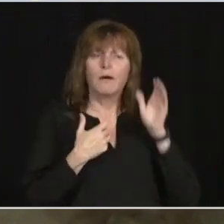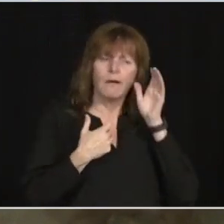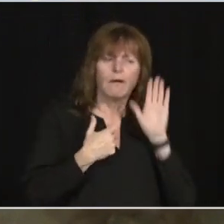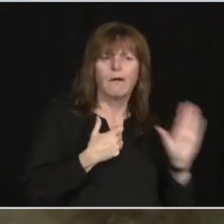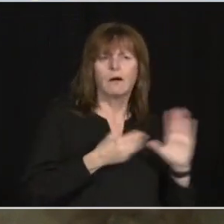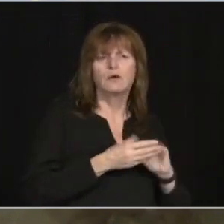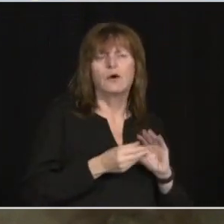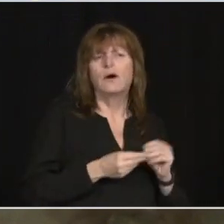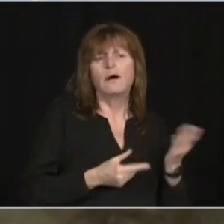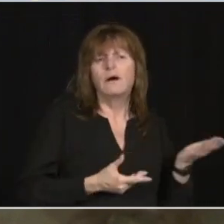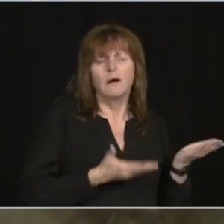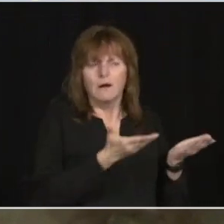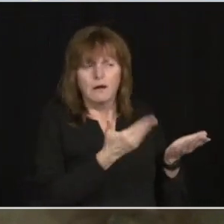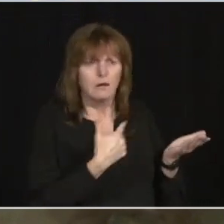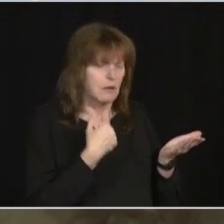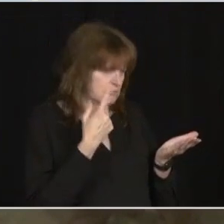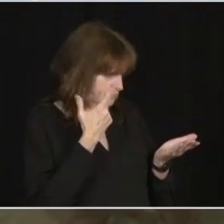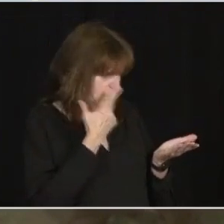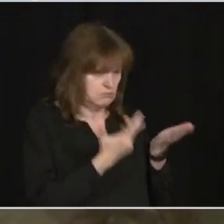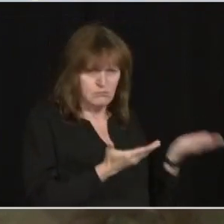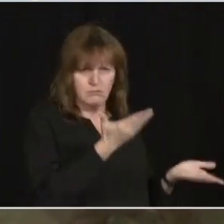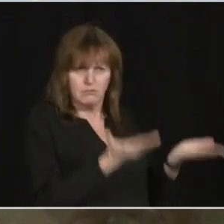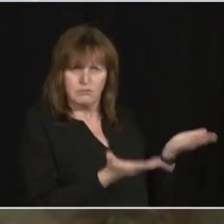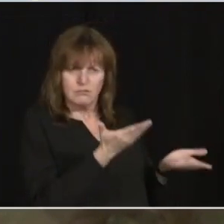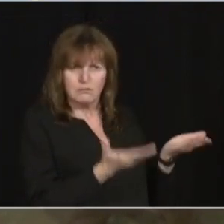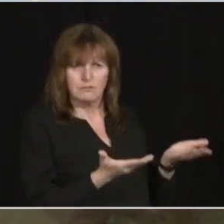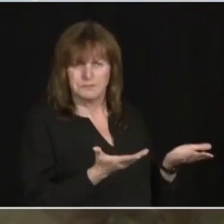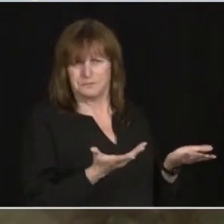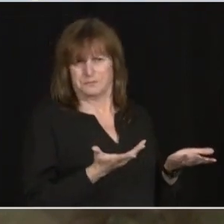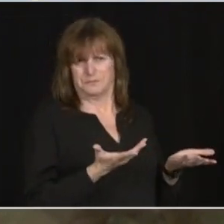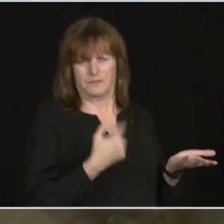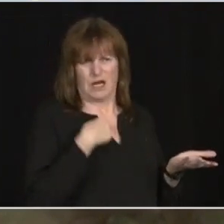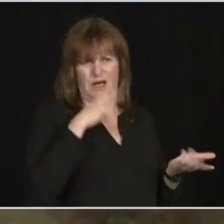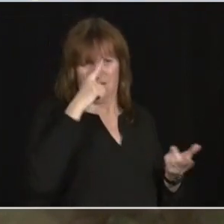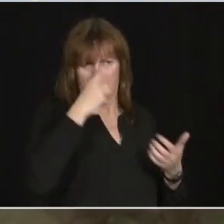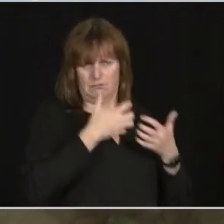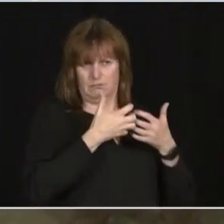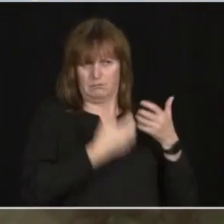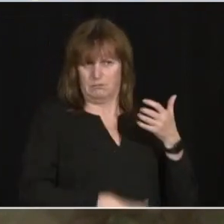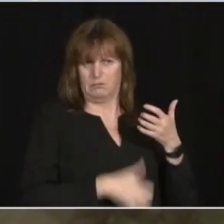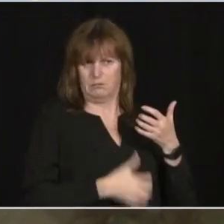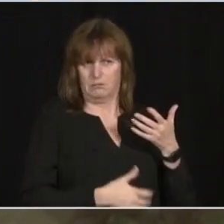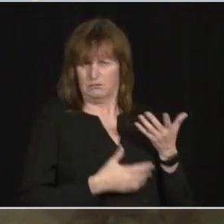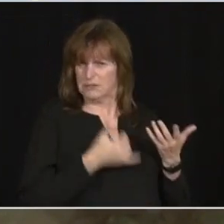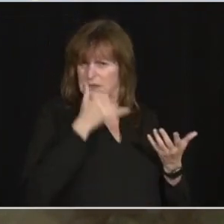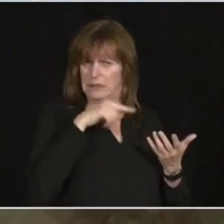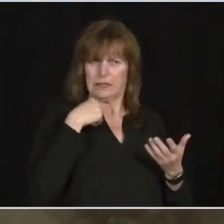find out who would say something like that, because that's ridiculous. Everyone working in a long-term care